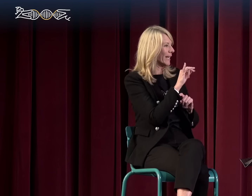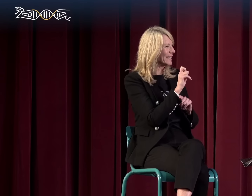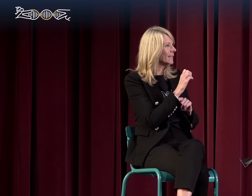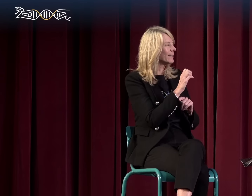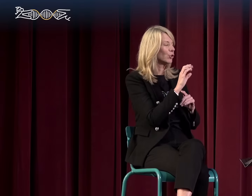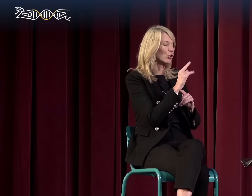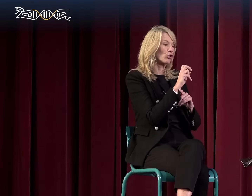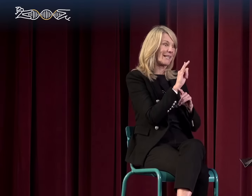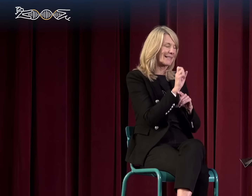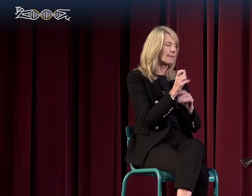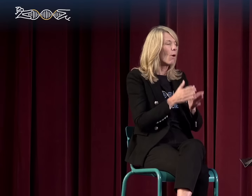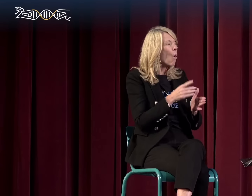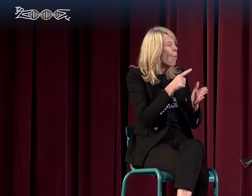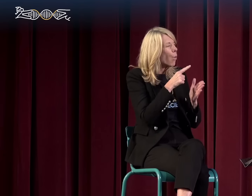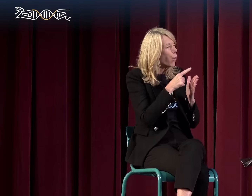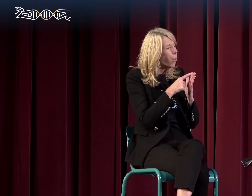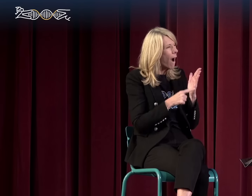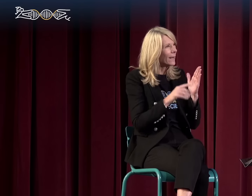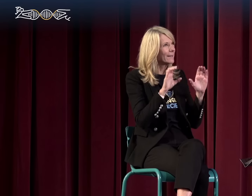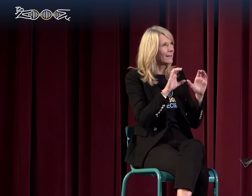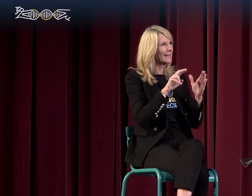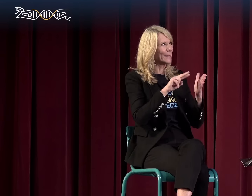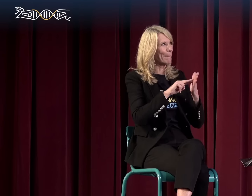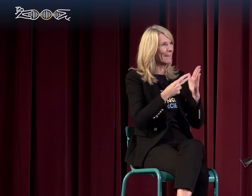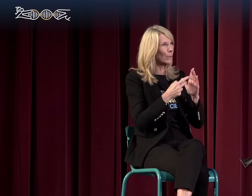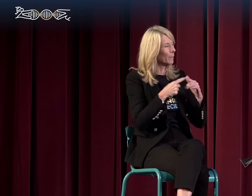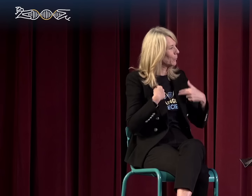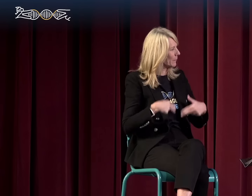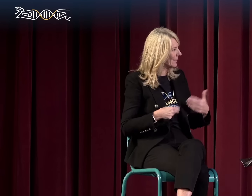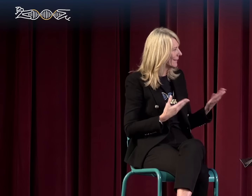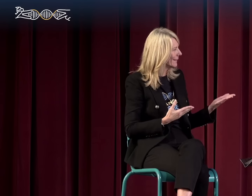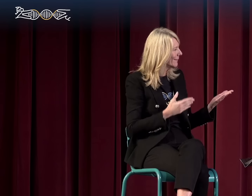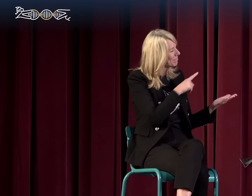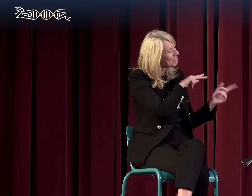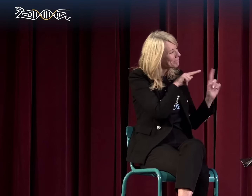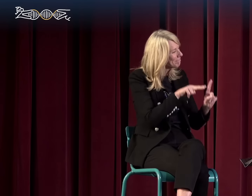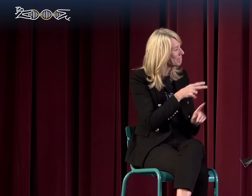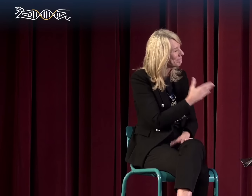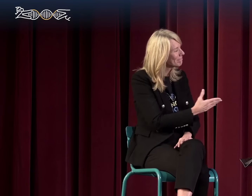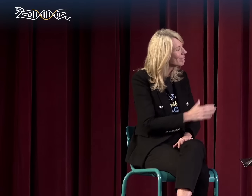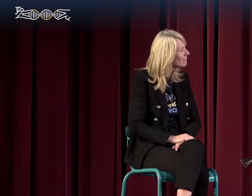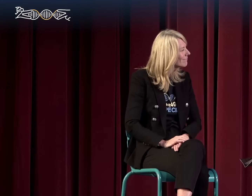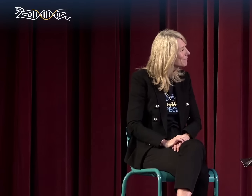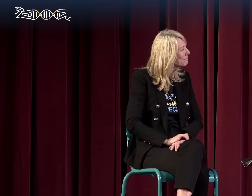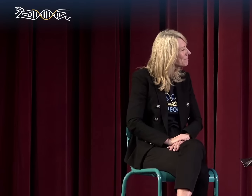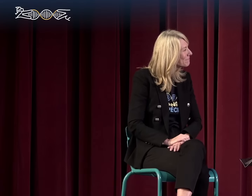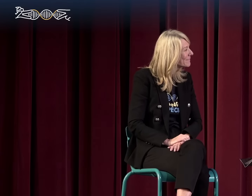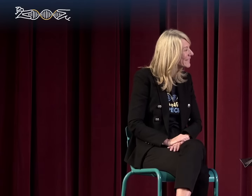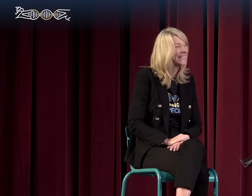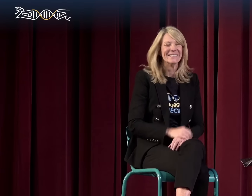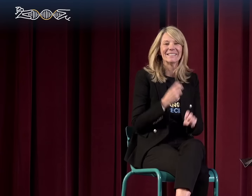geneticist just thinking about what it means to be human then can you provide insight on that.